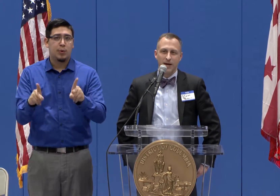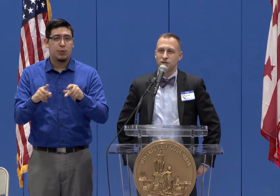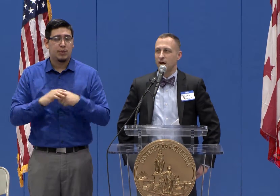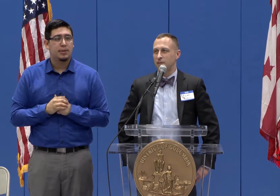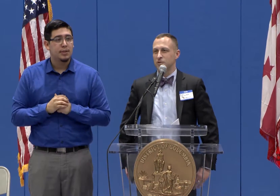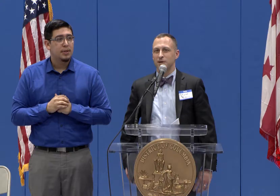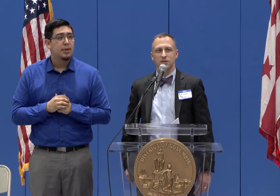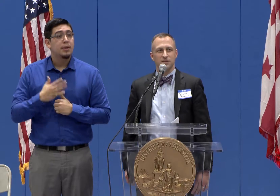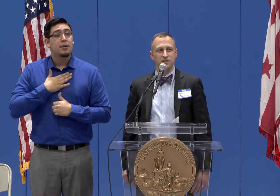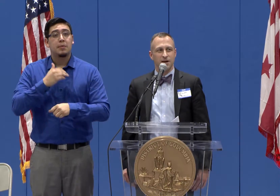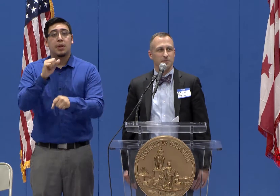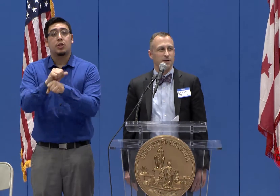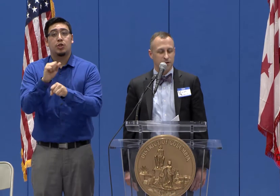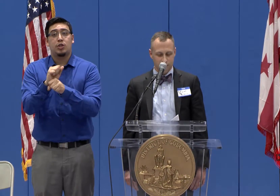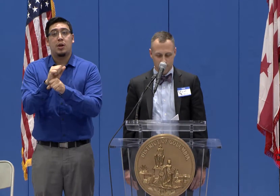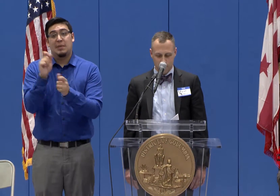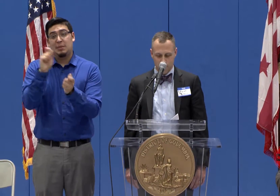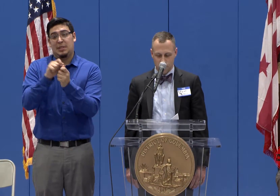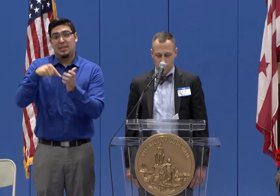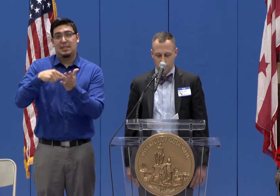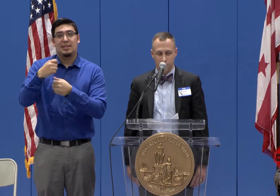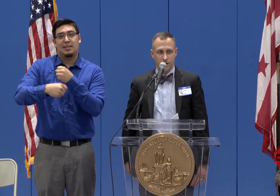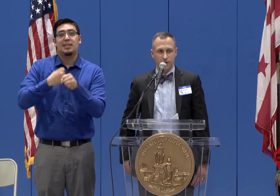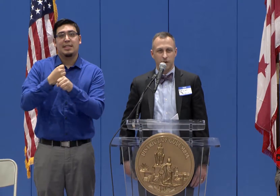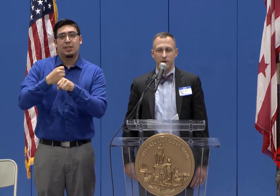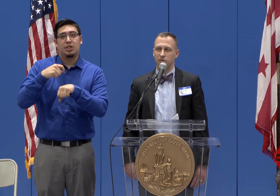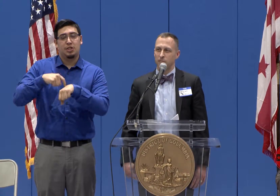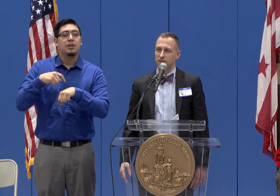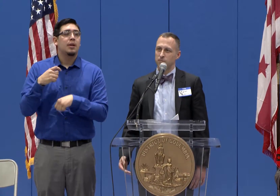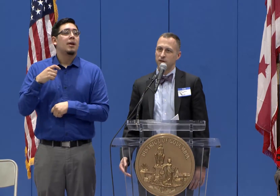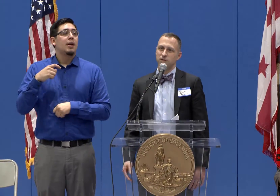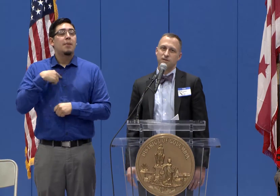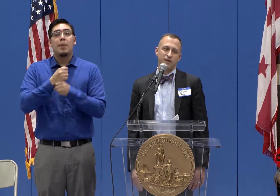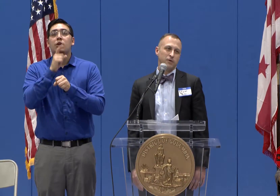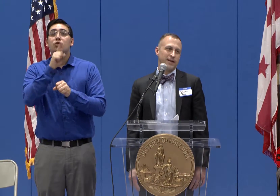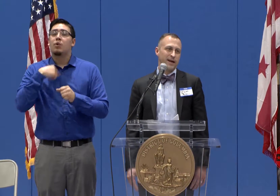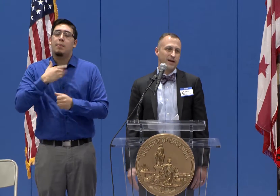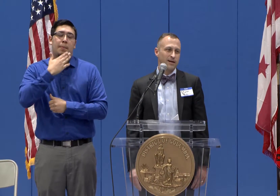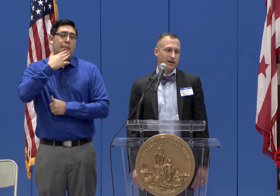MY JOB ESPECIALLY AT THIS TIME OF YEAR IS TO MAKE SURE THAT WE HAVE THE BEST BUDGET THAT WE CAN.